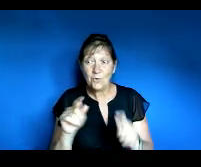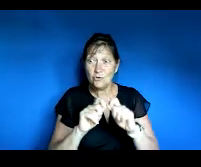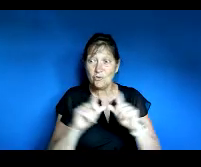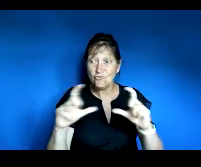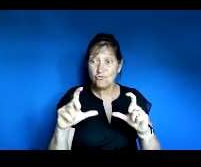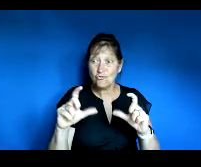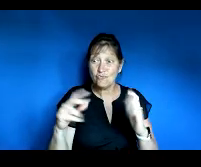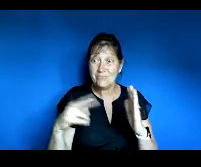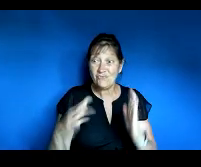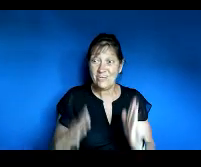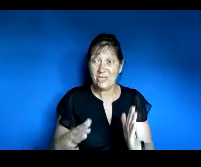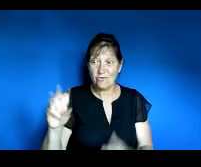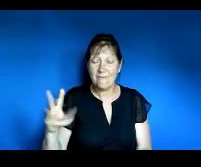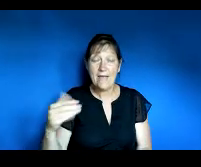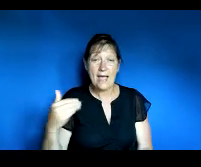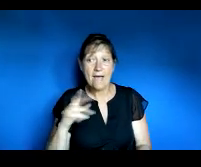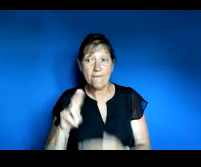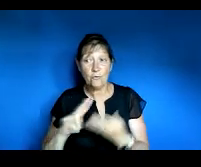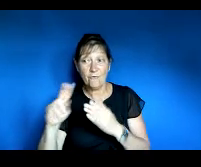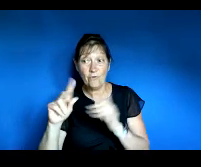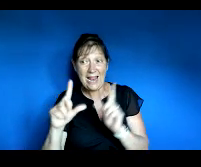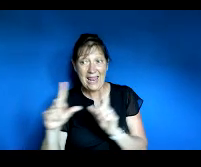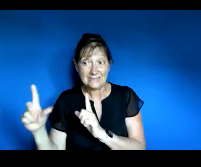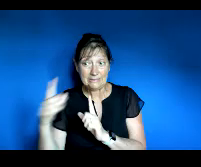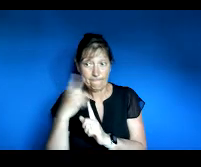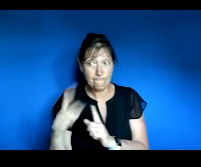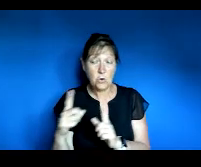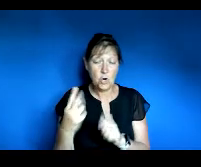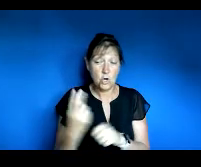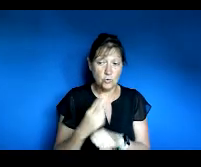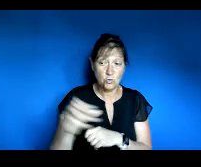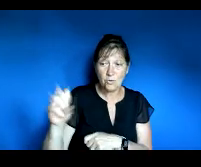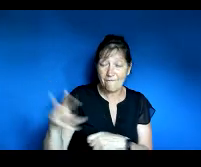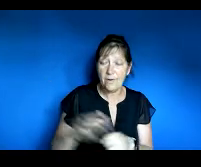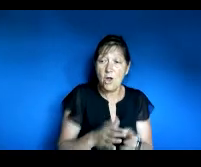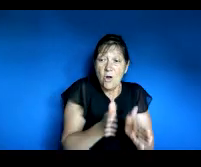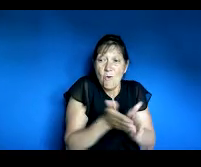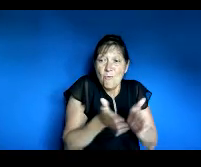we actually have university licenses for some of those softwares, whether it's a textbook or an article,